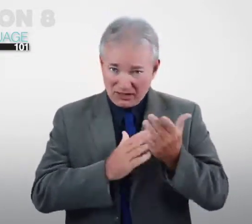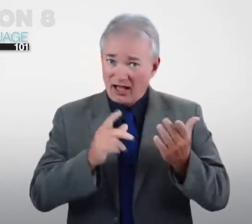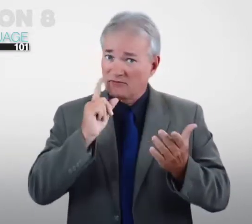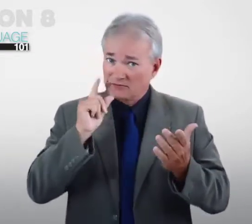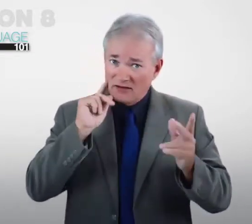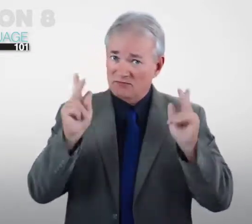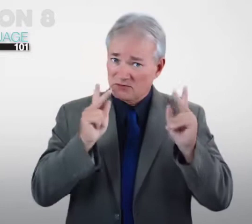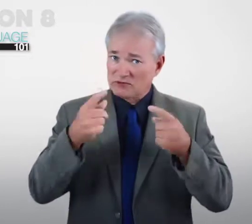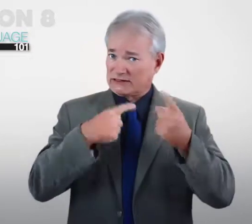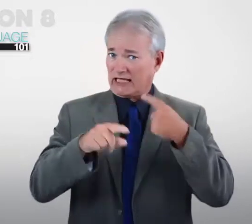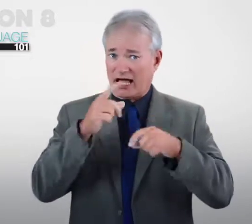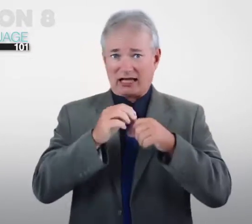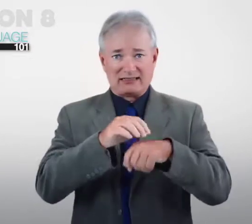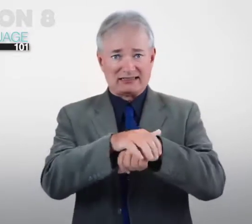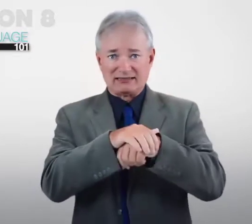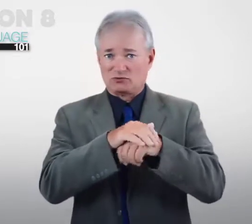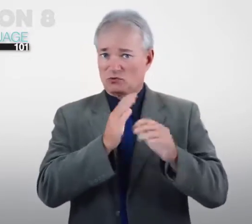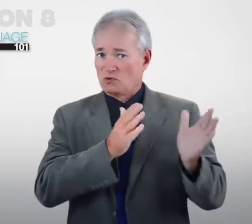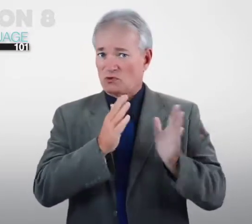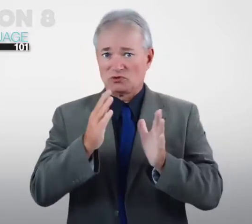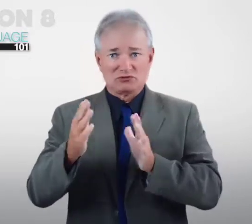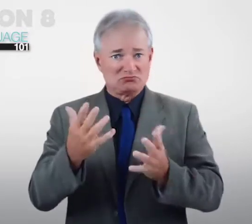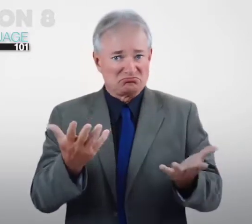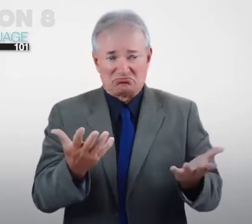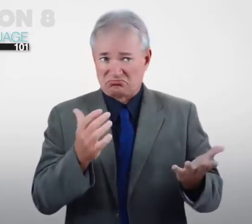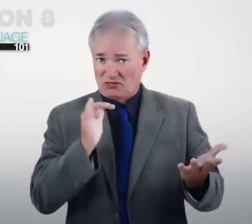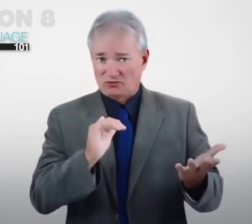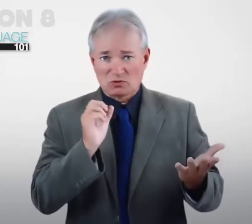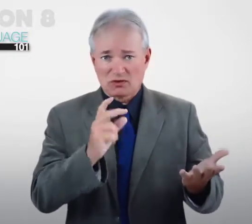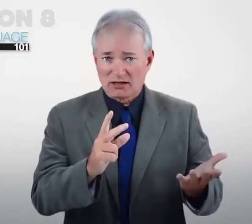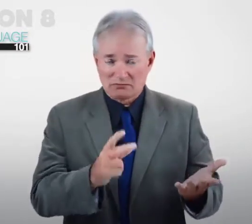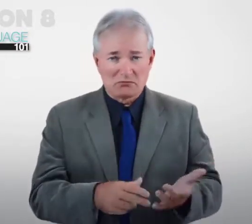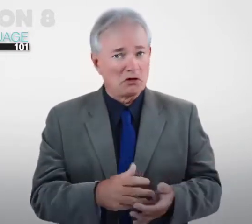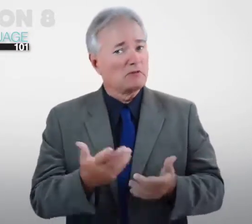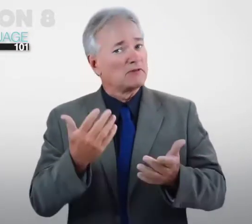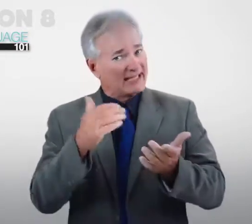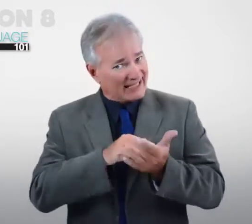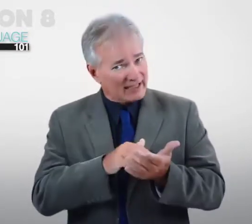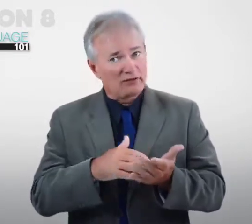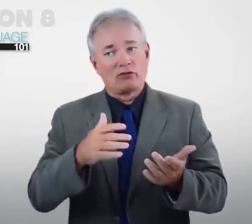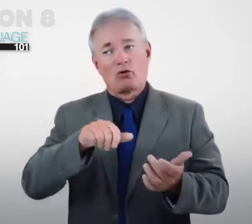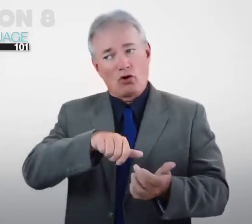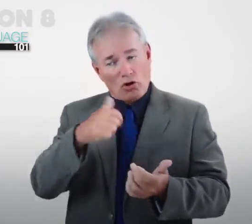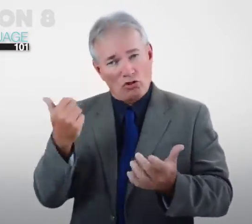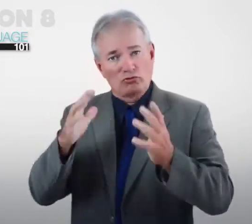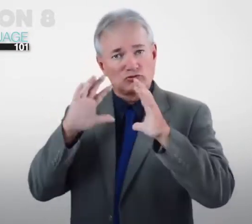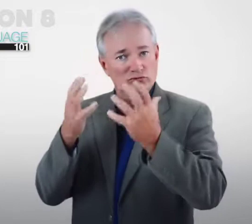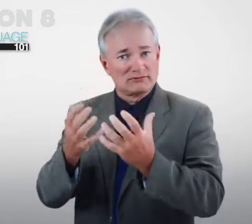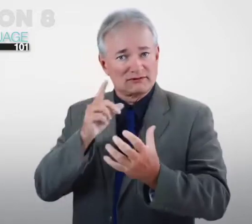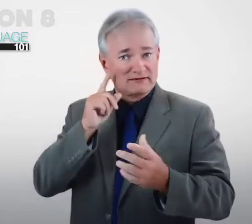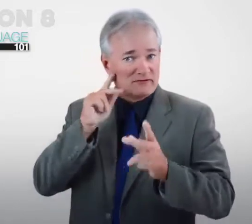And if you wanna use an English word order, that's perfectly fine. There's a lot of deaf people that do that.